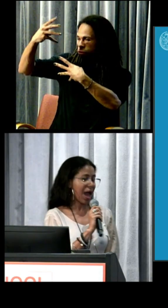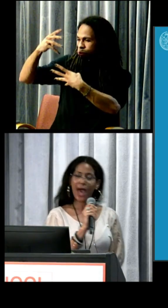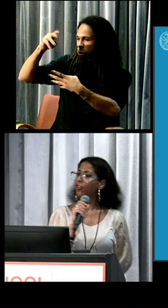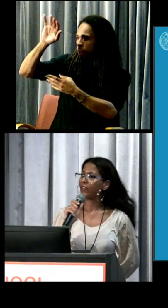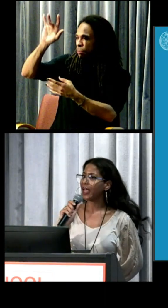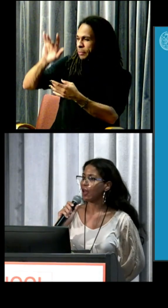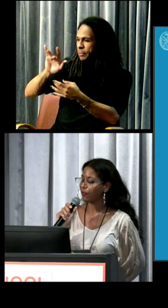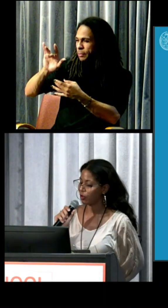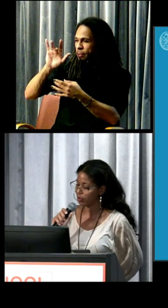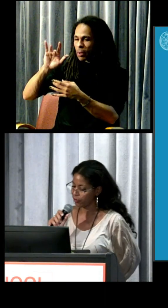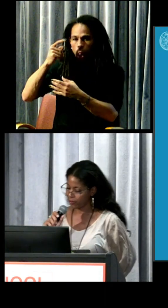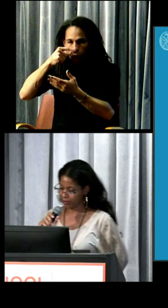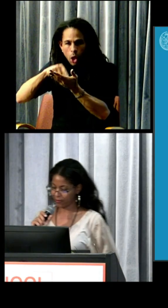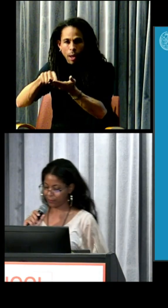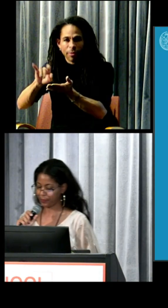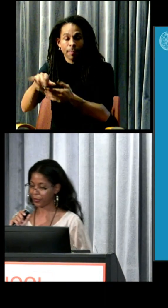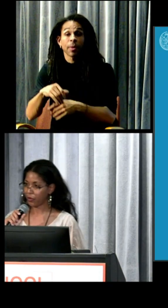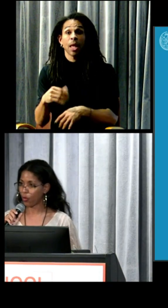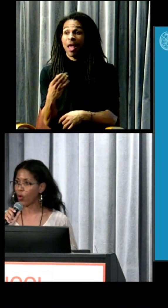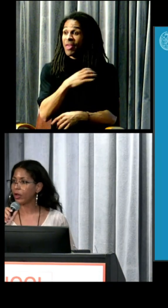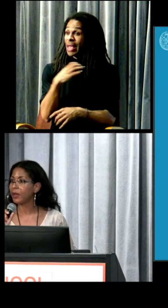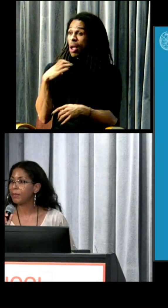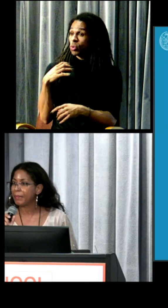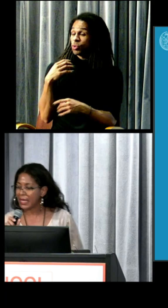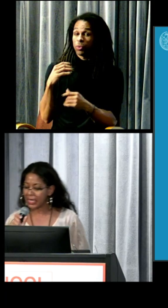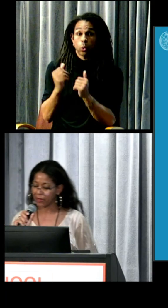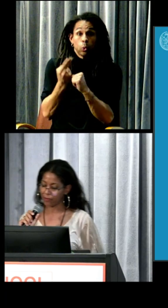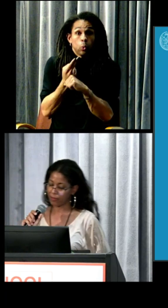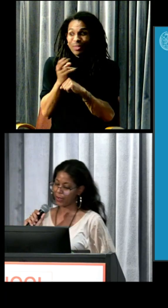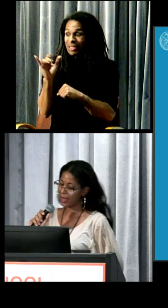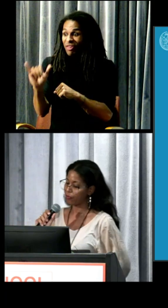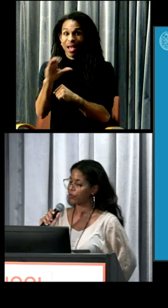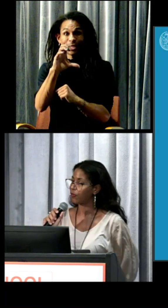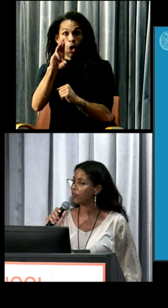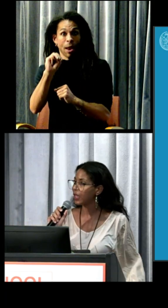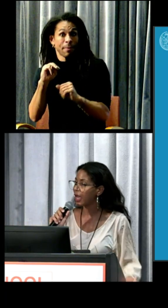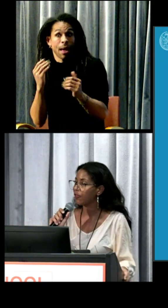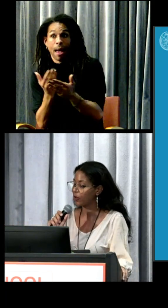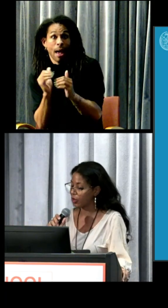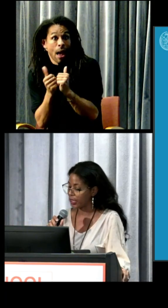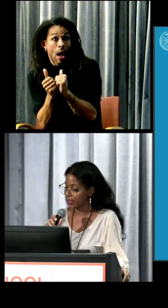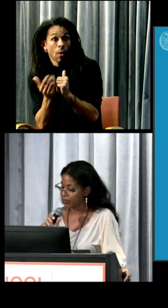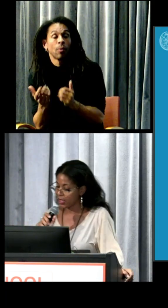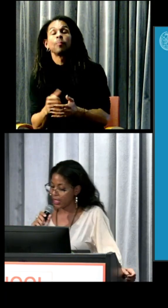Each of the block types used in the simulation, we have some kind of score.